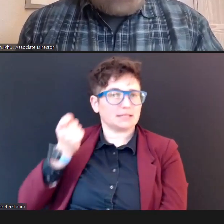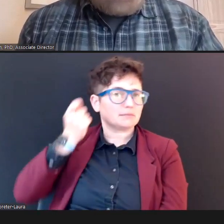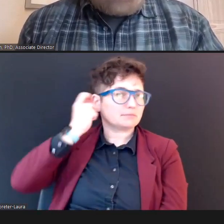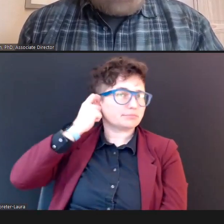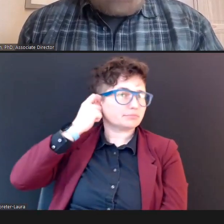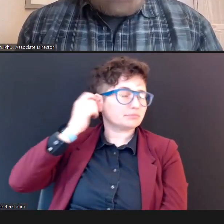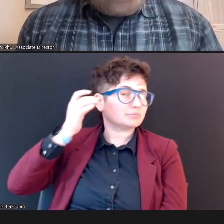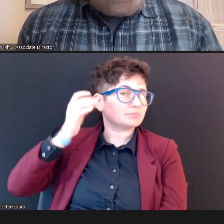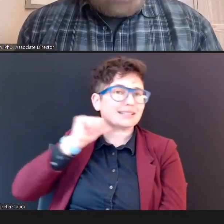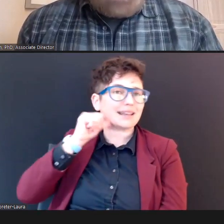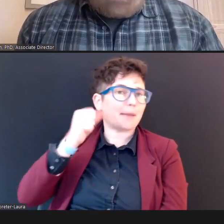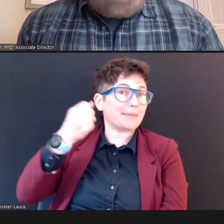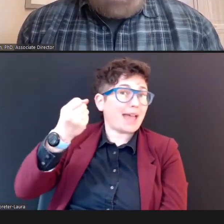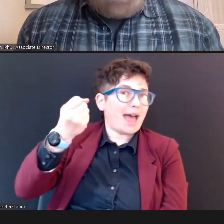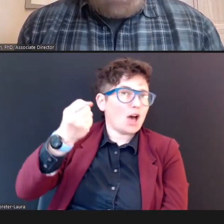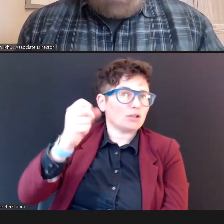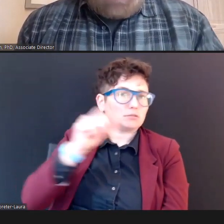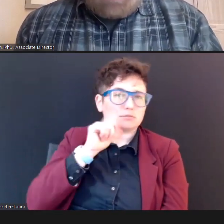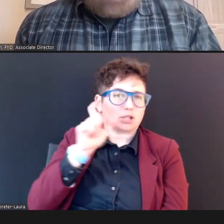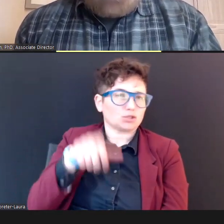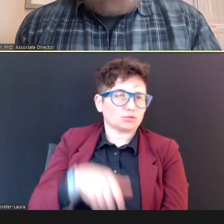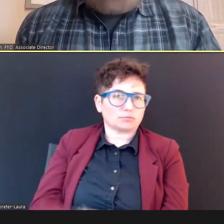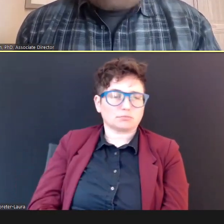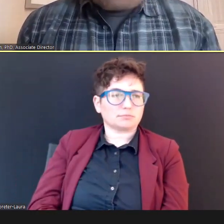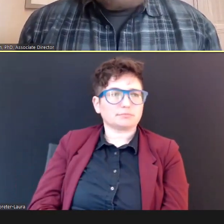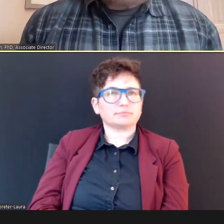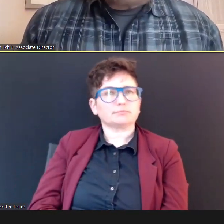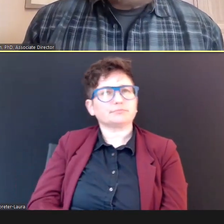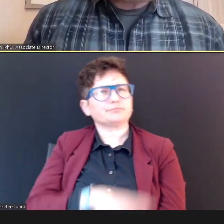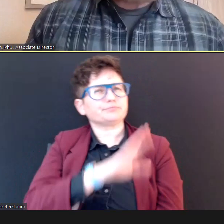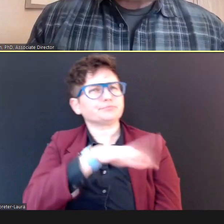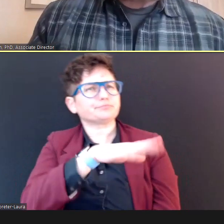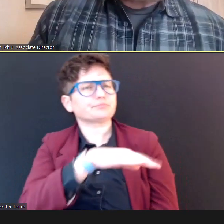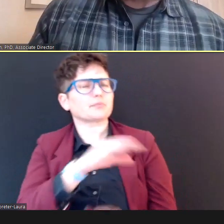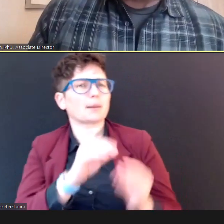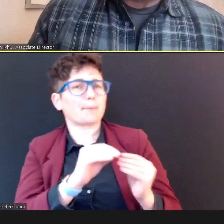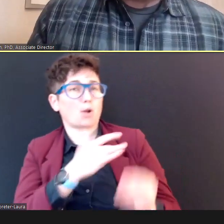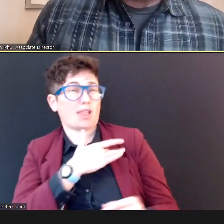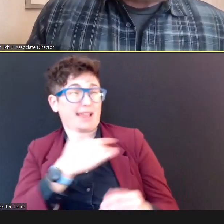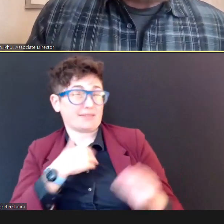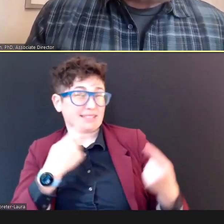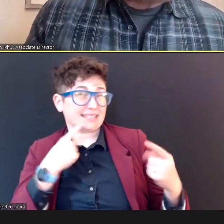be held in place you're more likely to